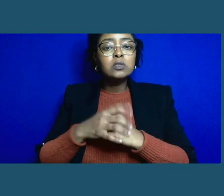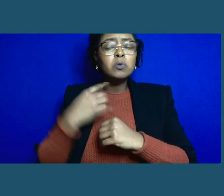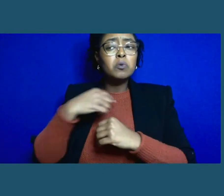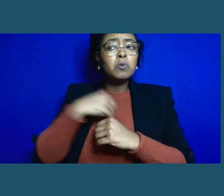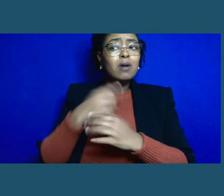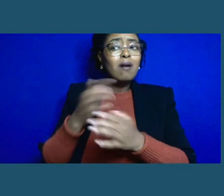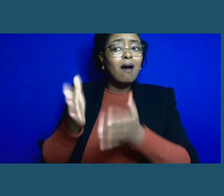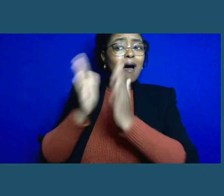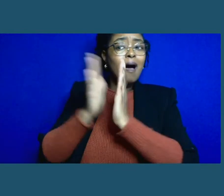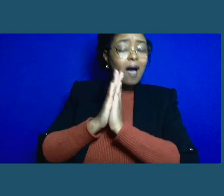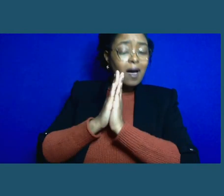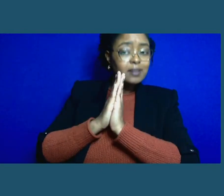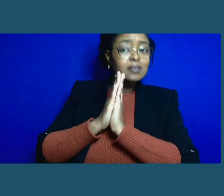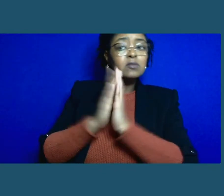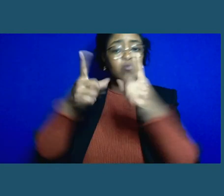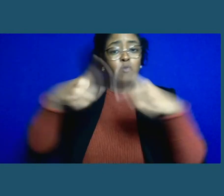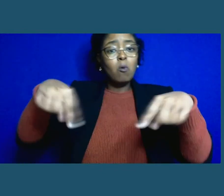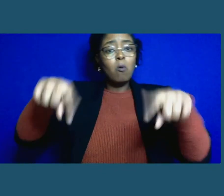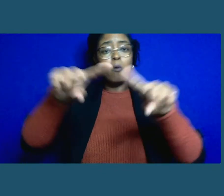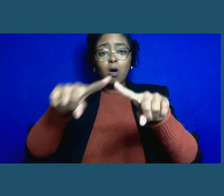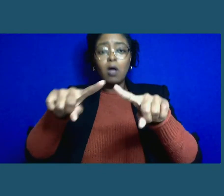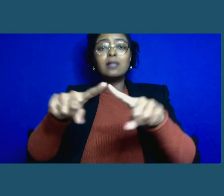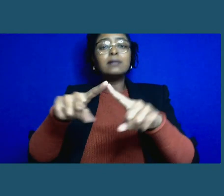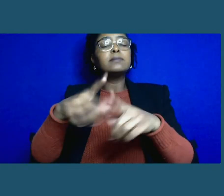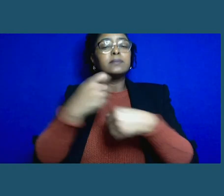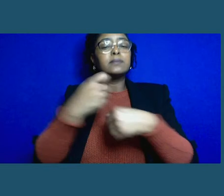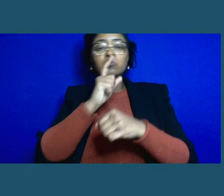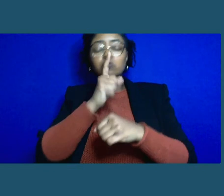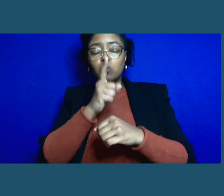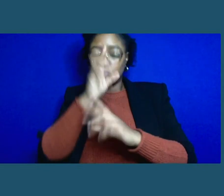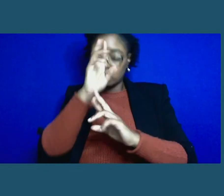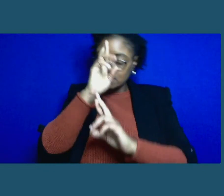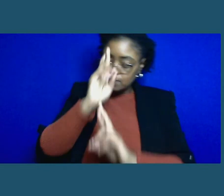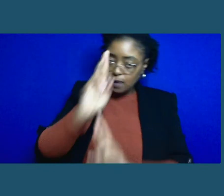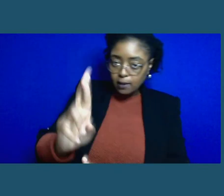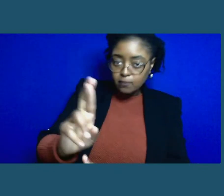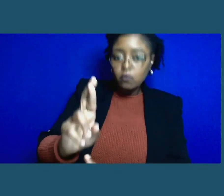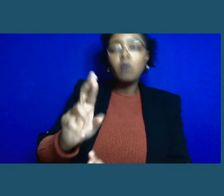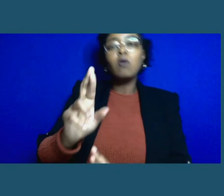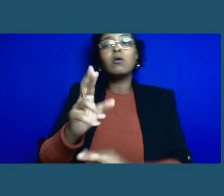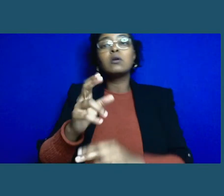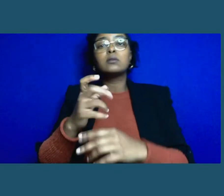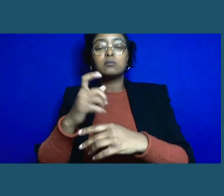addition, please. Uh we are asked all for respectful and